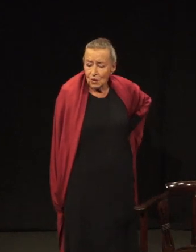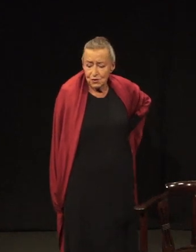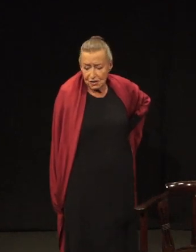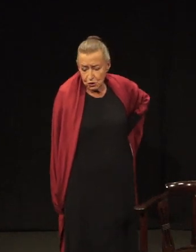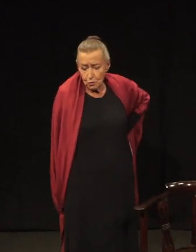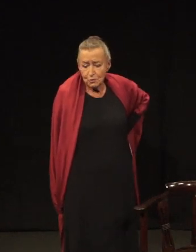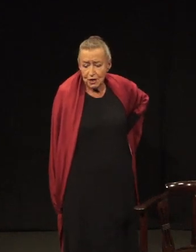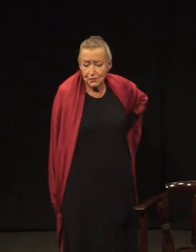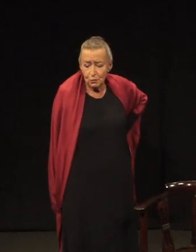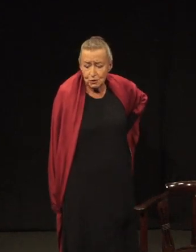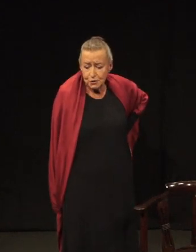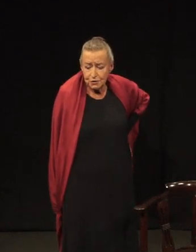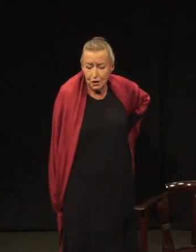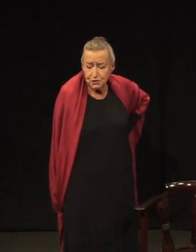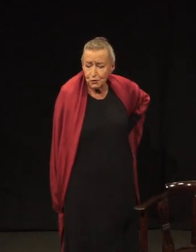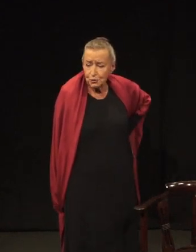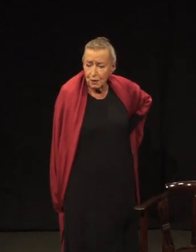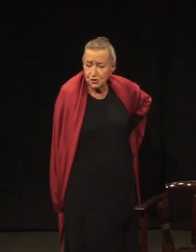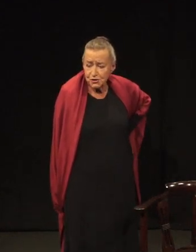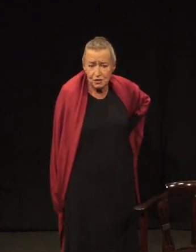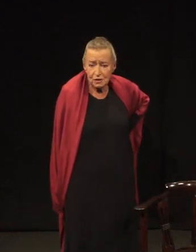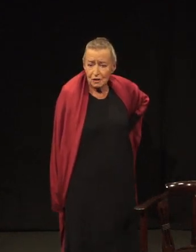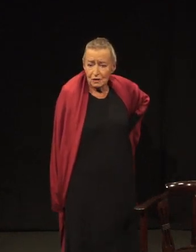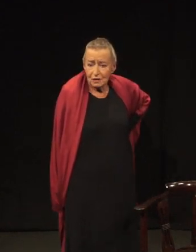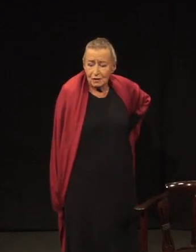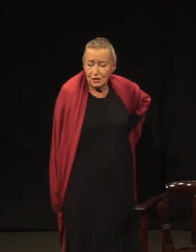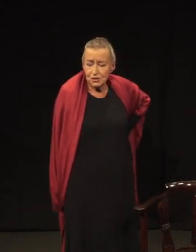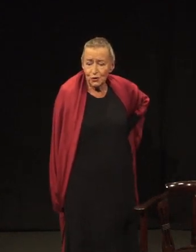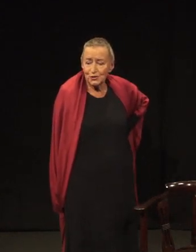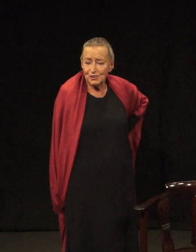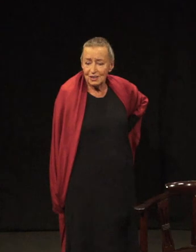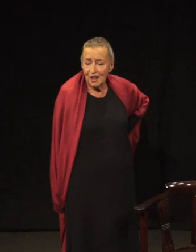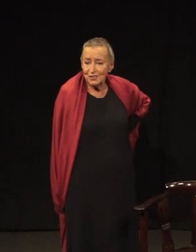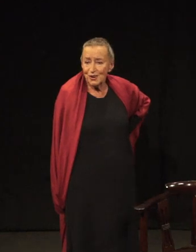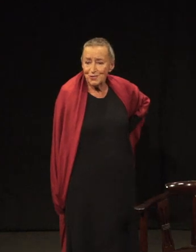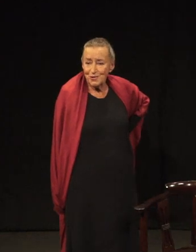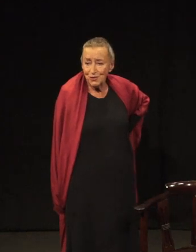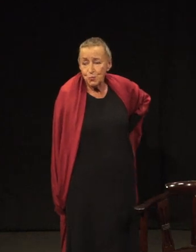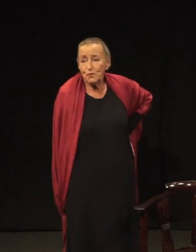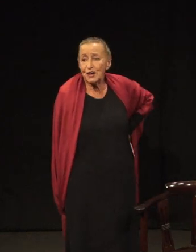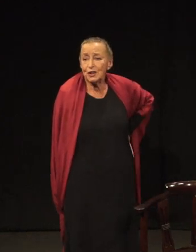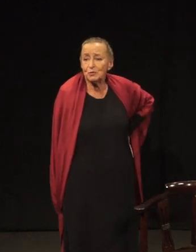The man would join them at their table and tell them tales stranger than any fable.